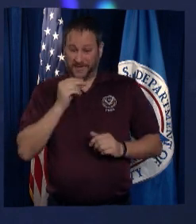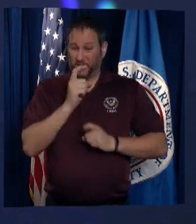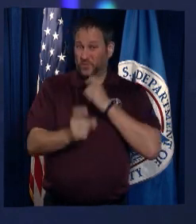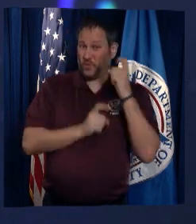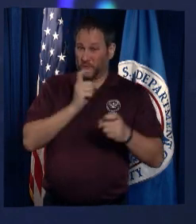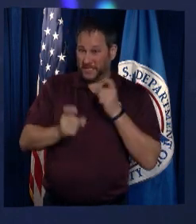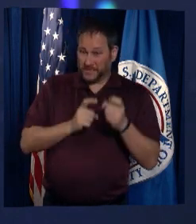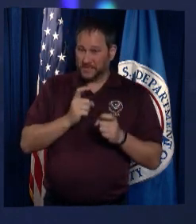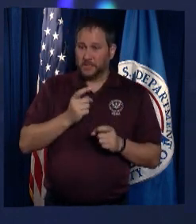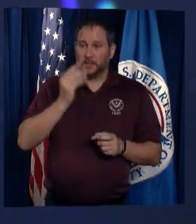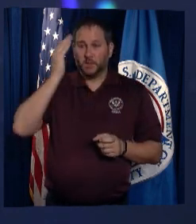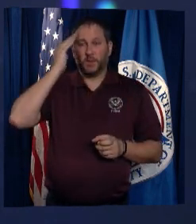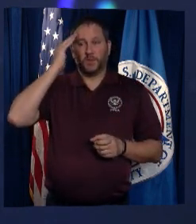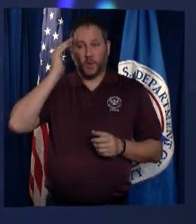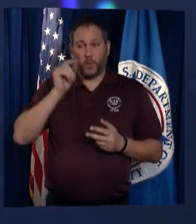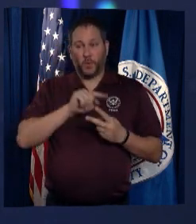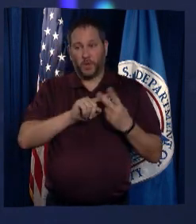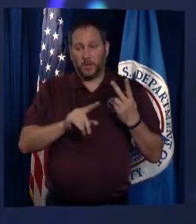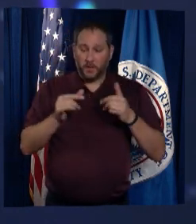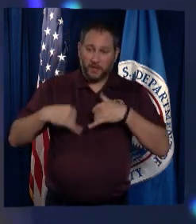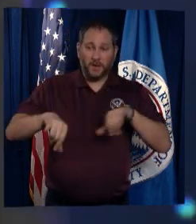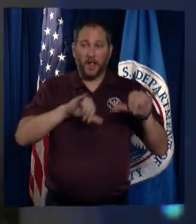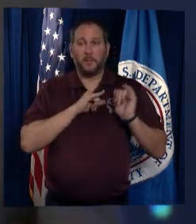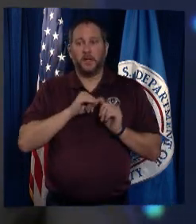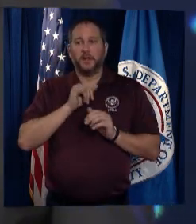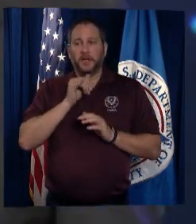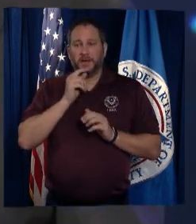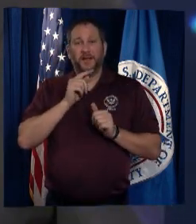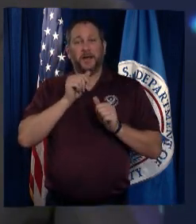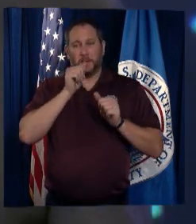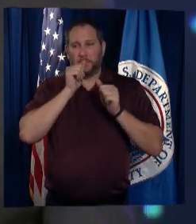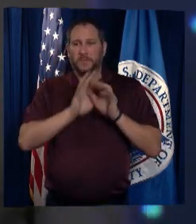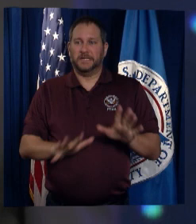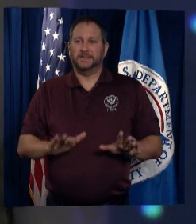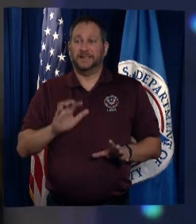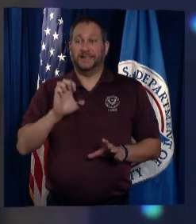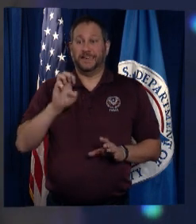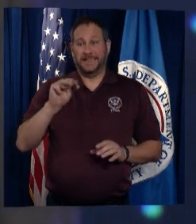Emergency management can control many things, but at a certain point the